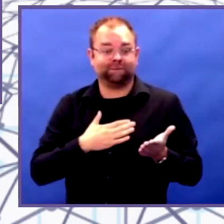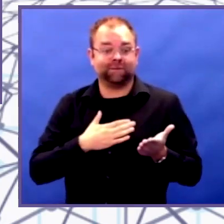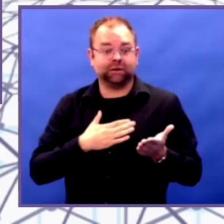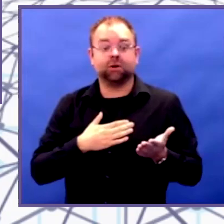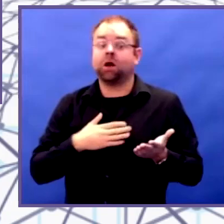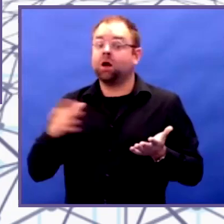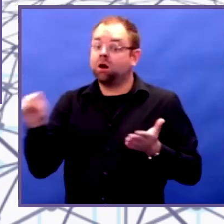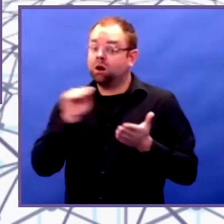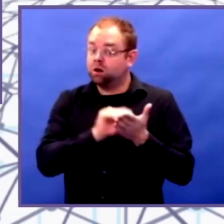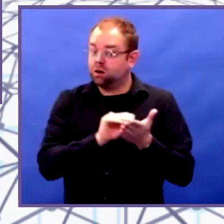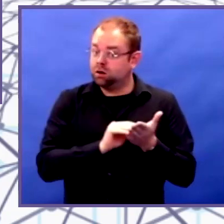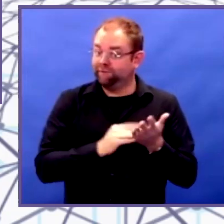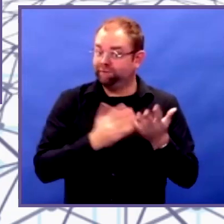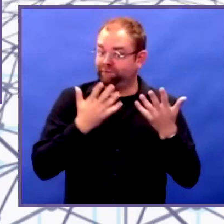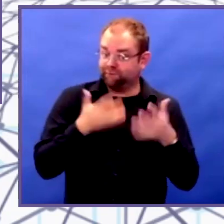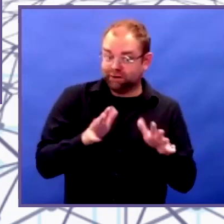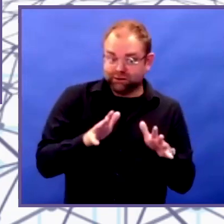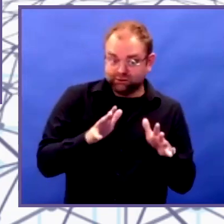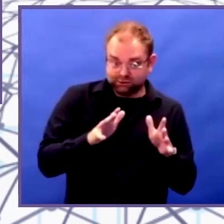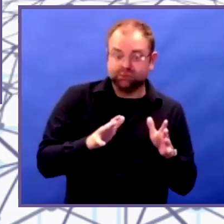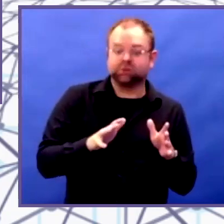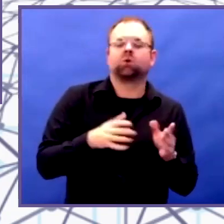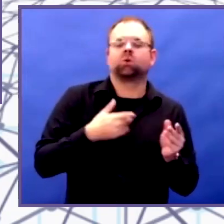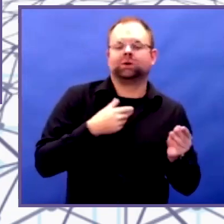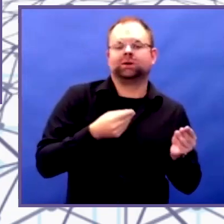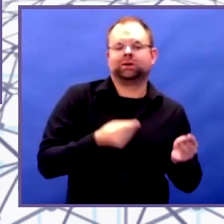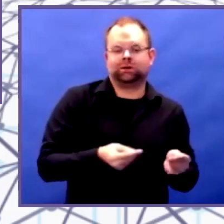training on financial management.